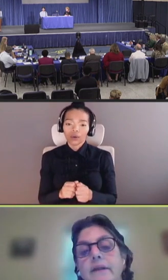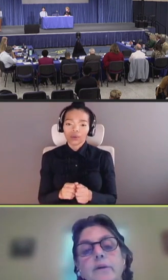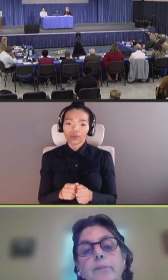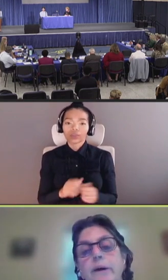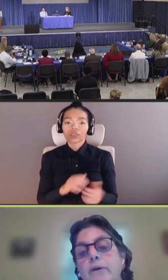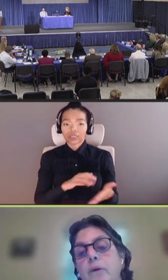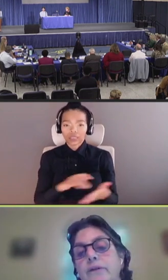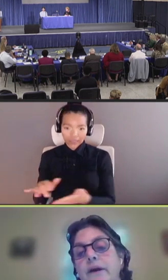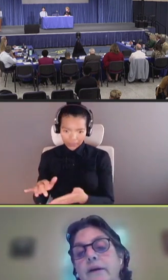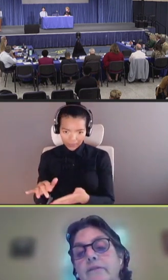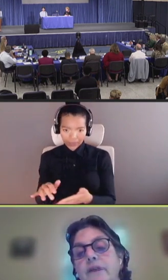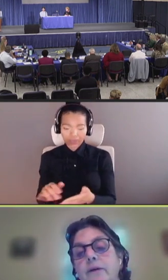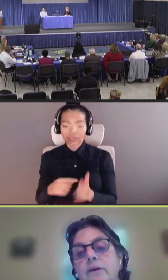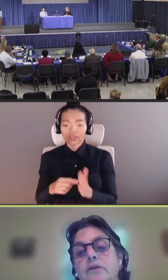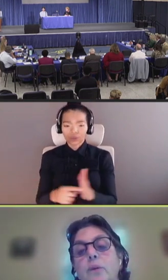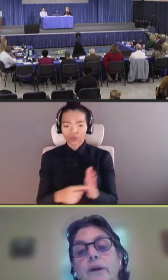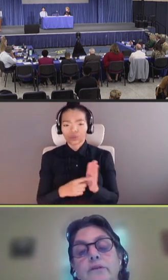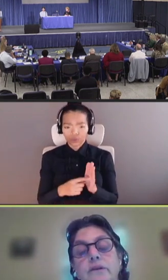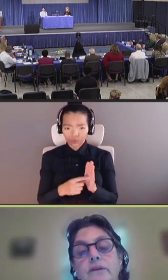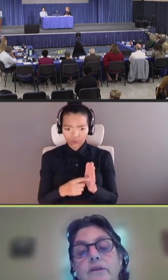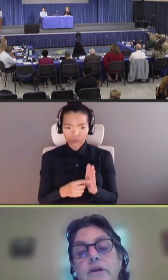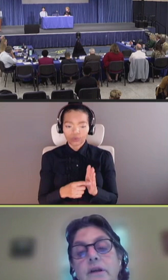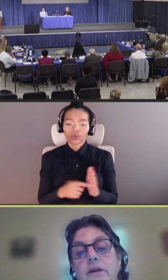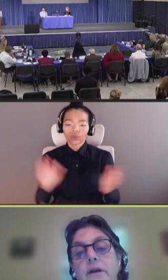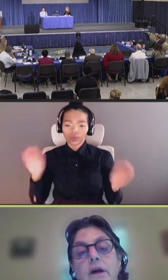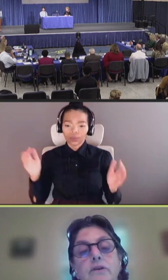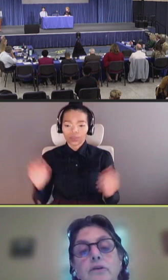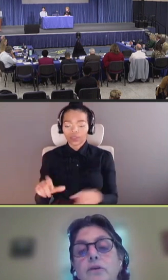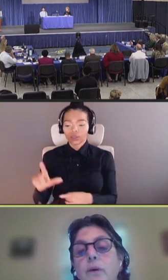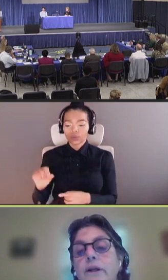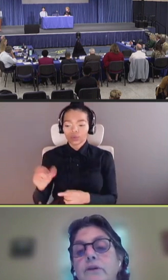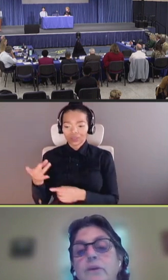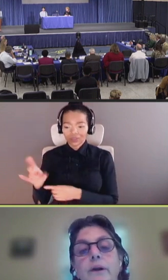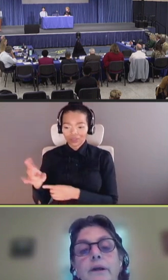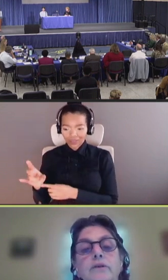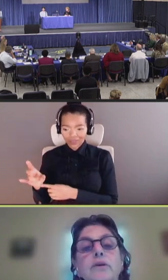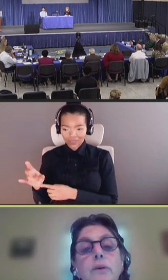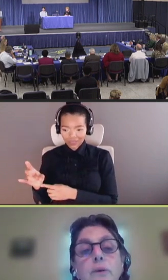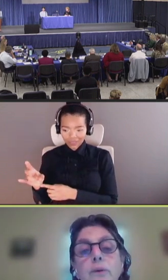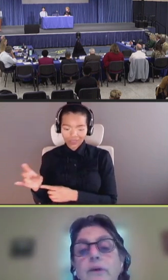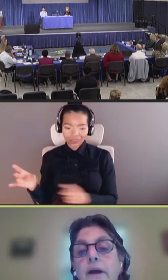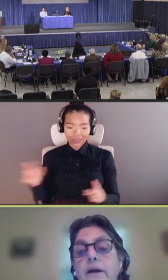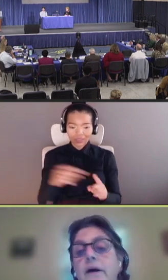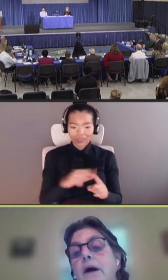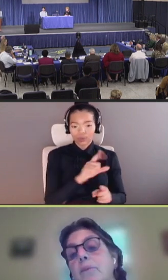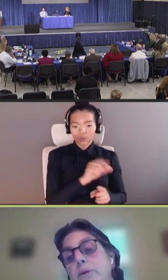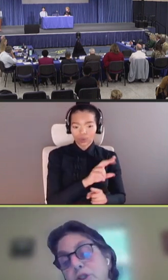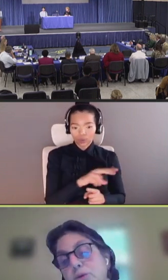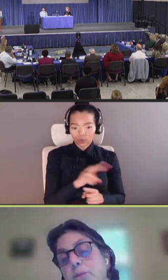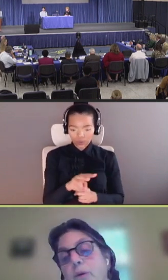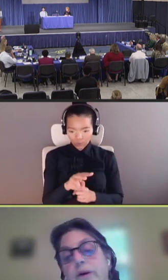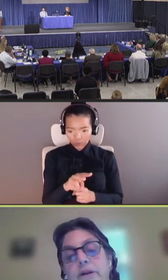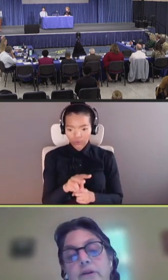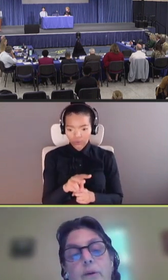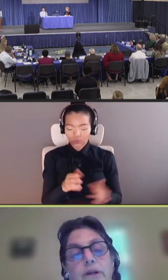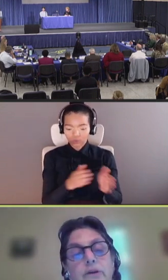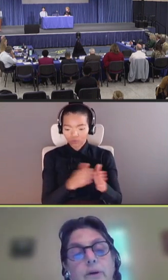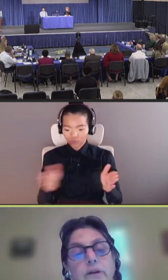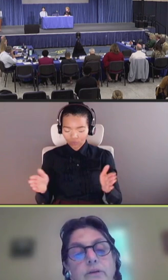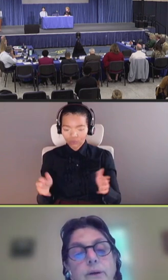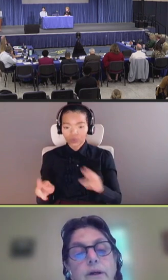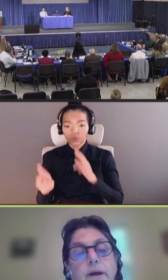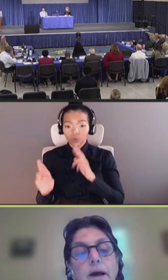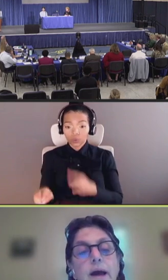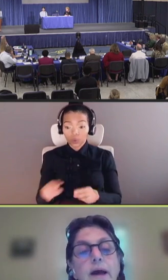they compared what they had found in 2017 to 2022 data, which is reported in 2023. And as